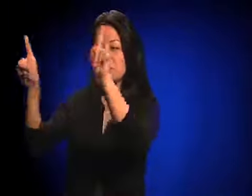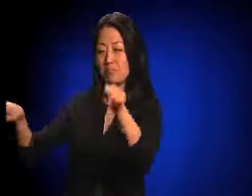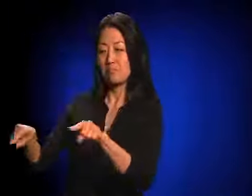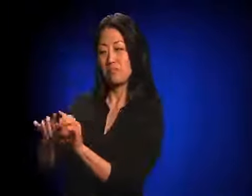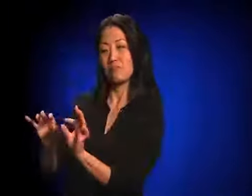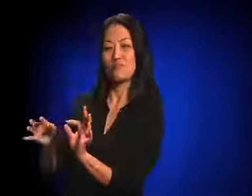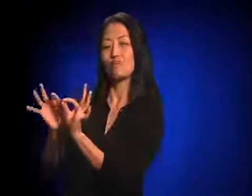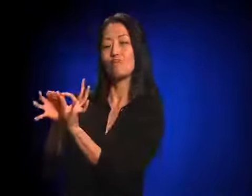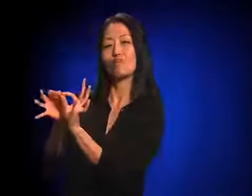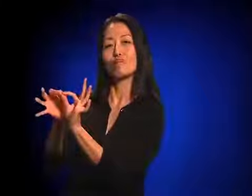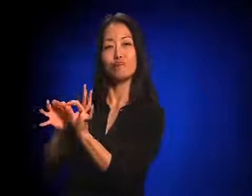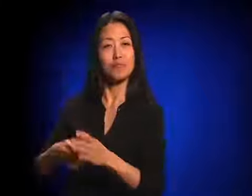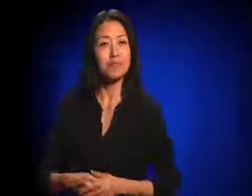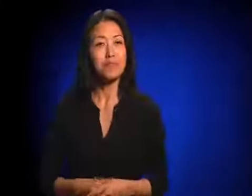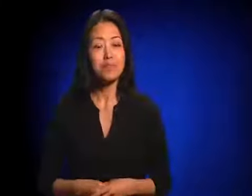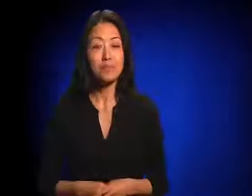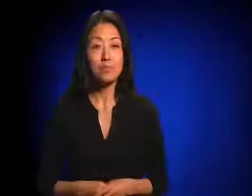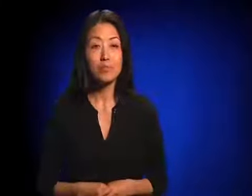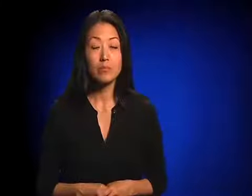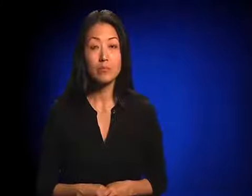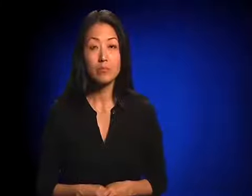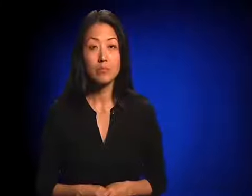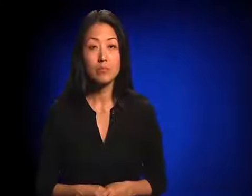You will then see the interpreter on a screen